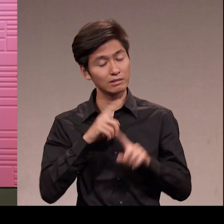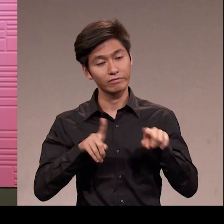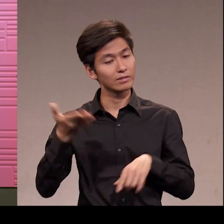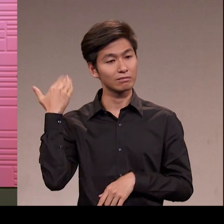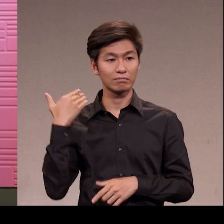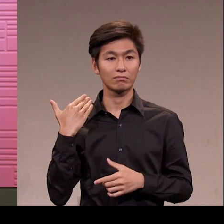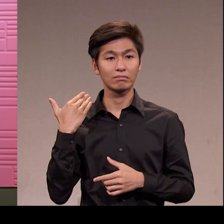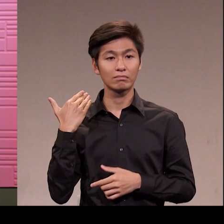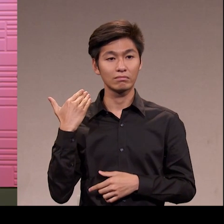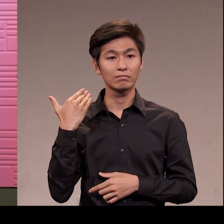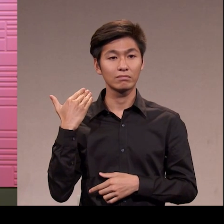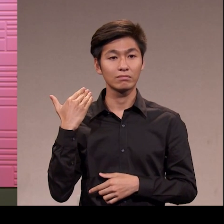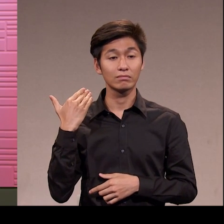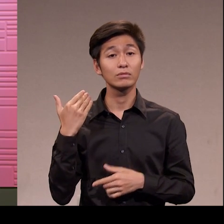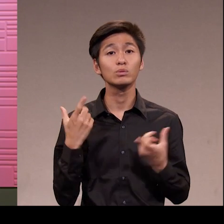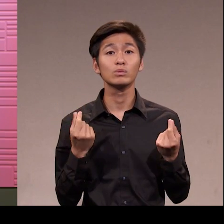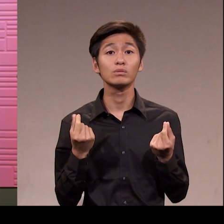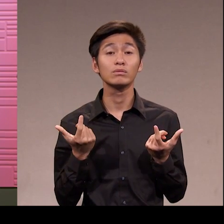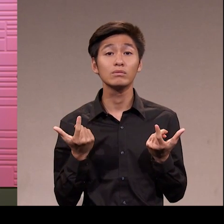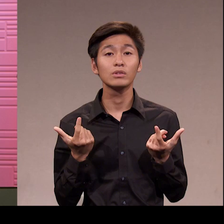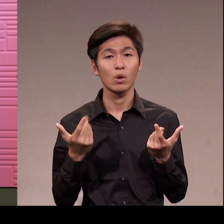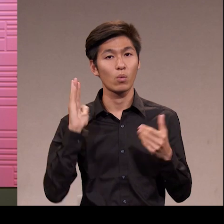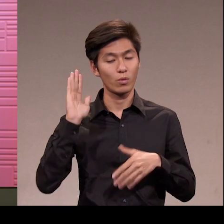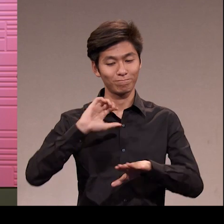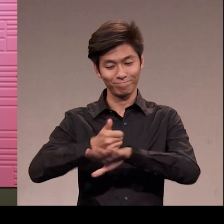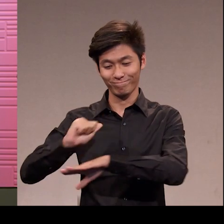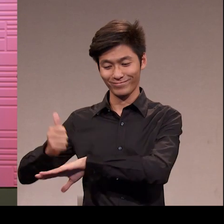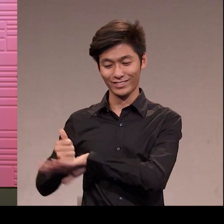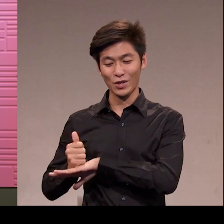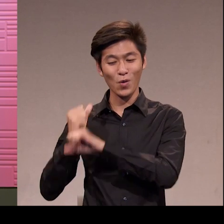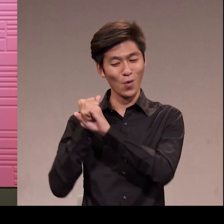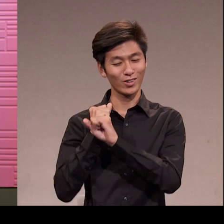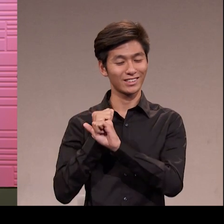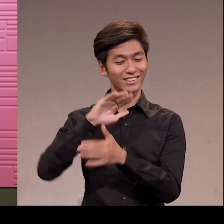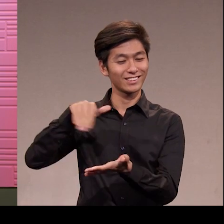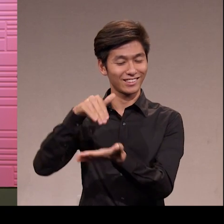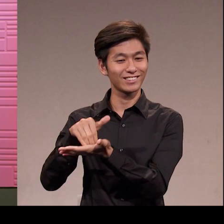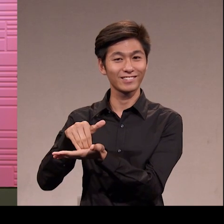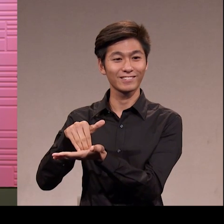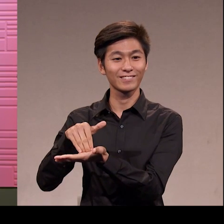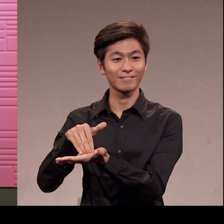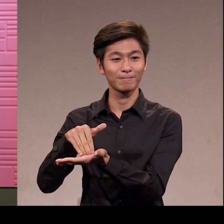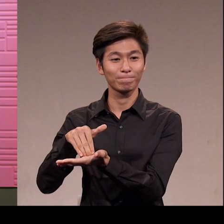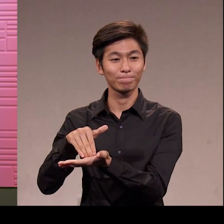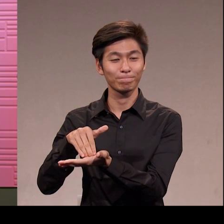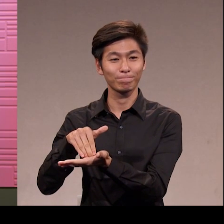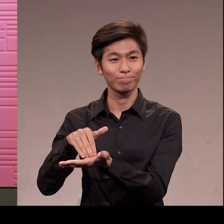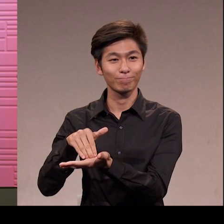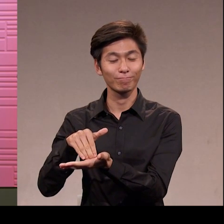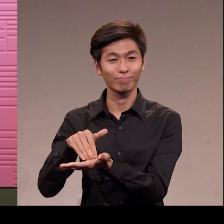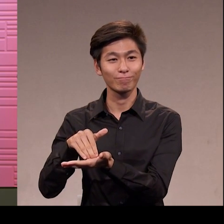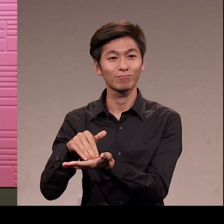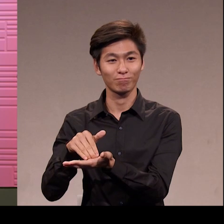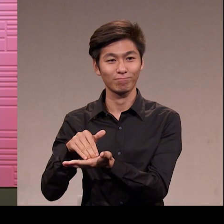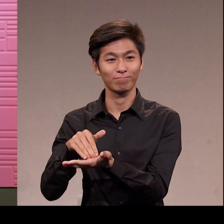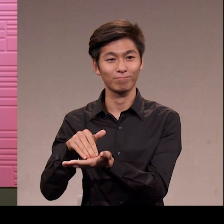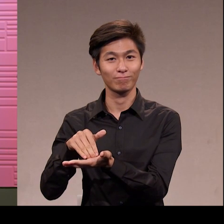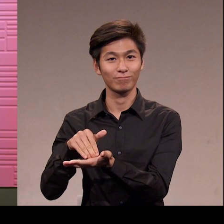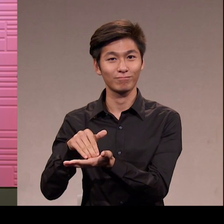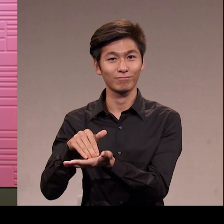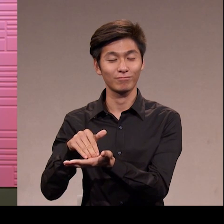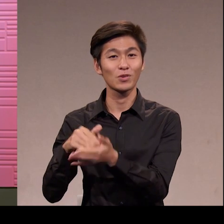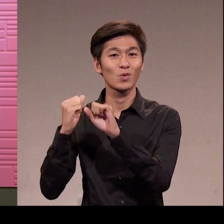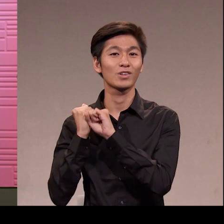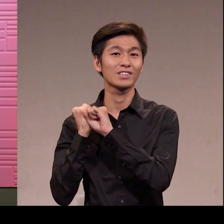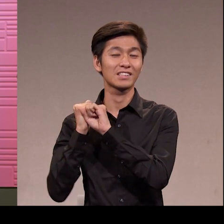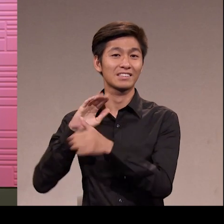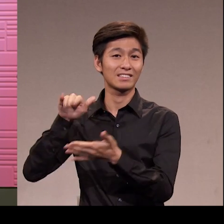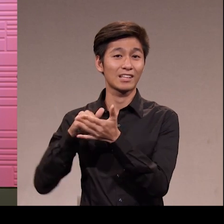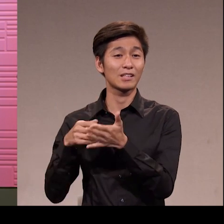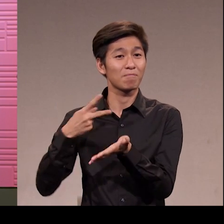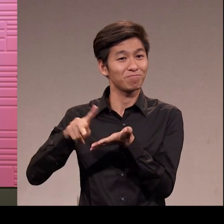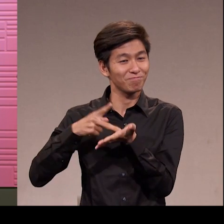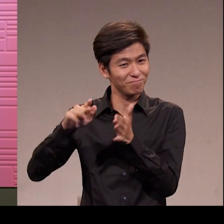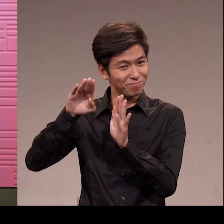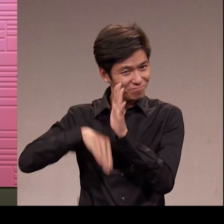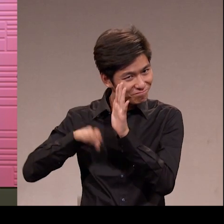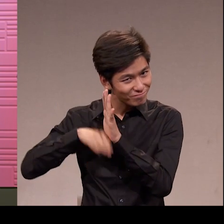So we will build more hawker centres, and change the way they are run so that you get good prices and good food.